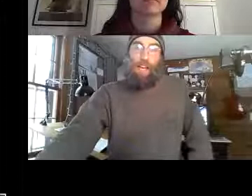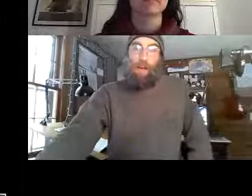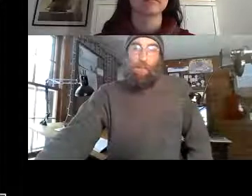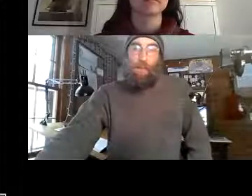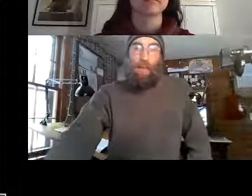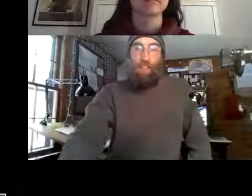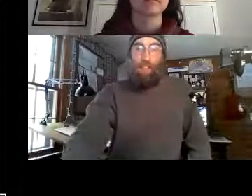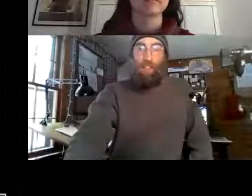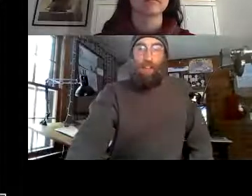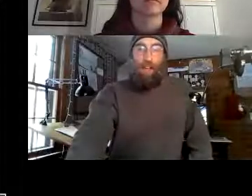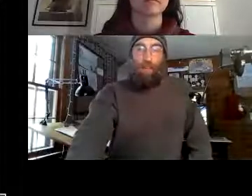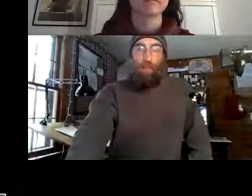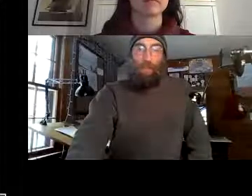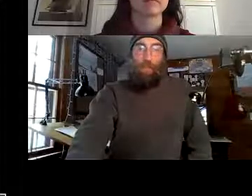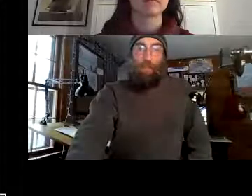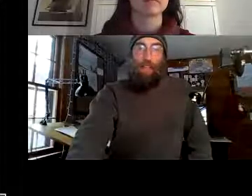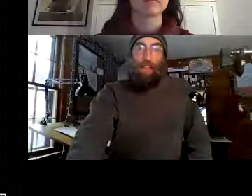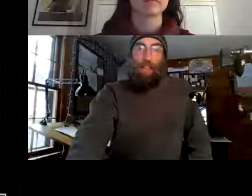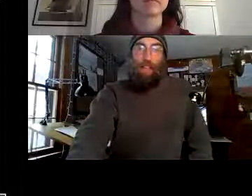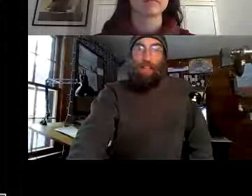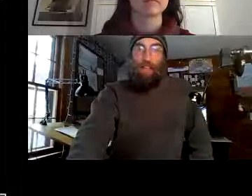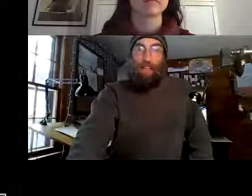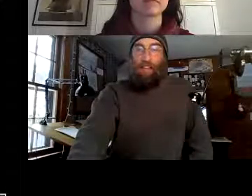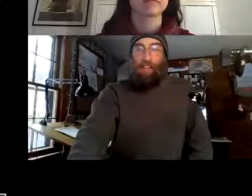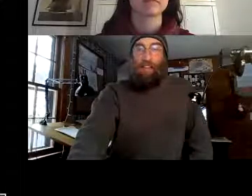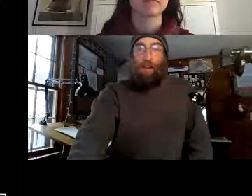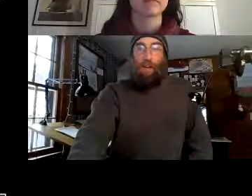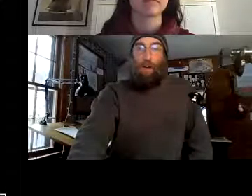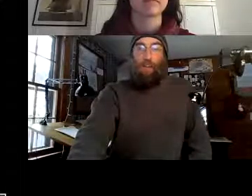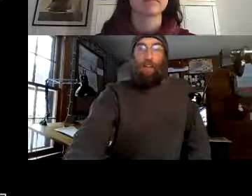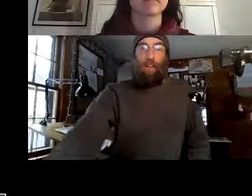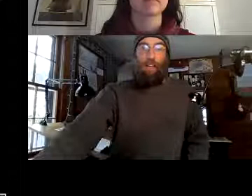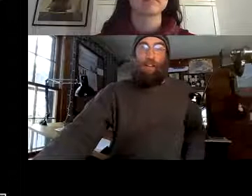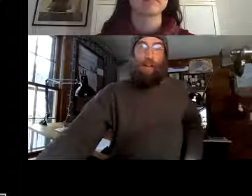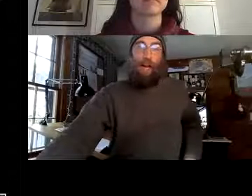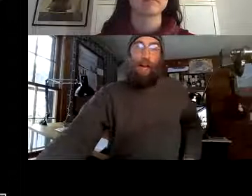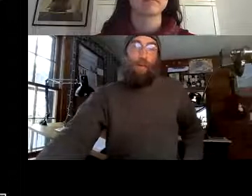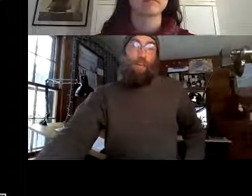times he mentions, um, in his P.S., he says: what do you think about-- "What